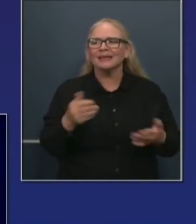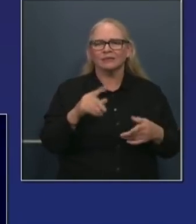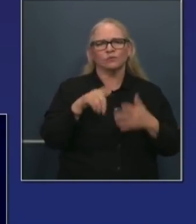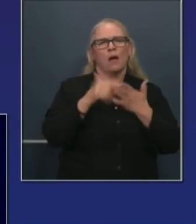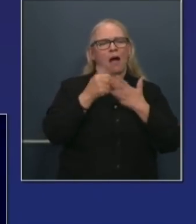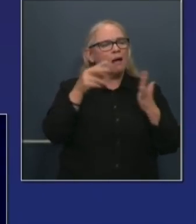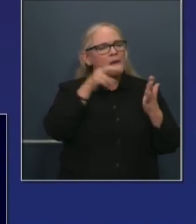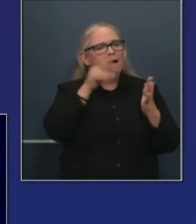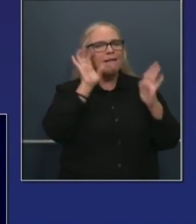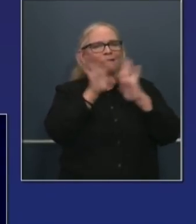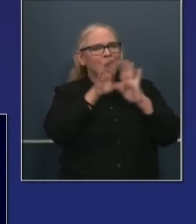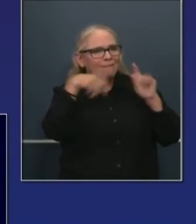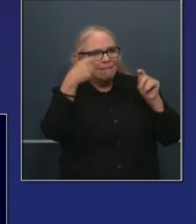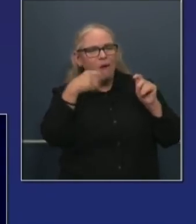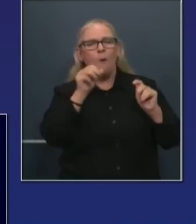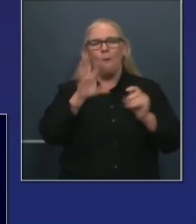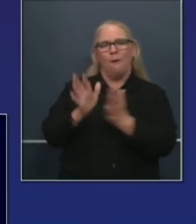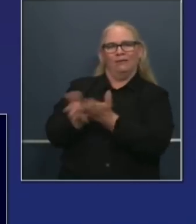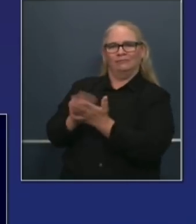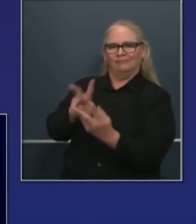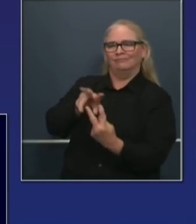MORE Q AND AS WE'VE BEEN